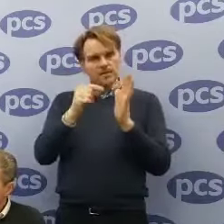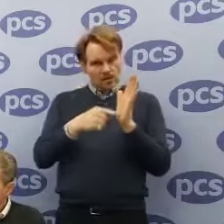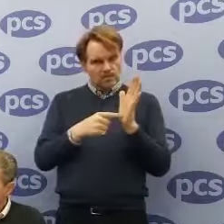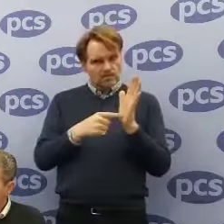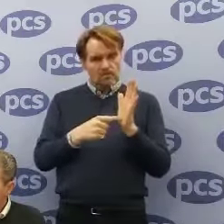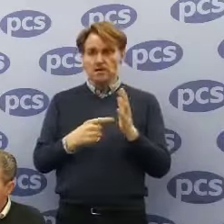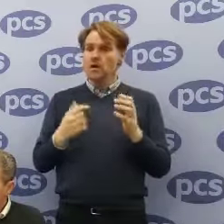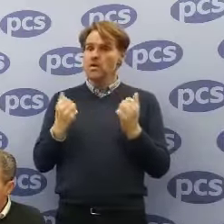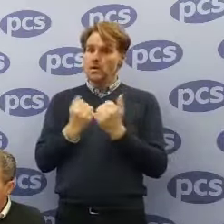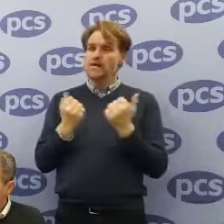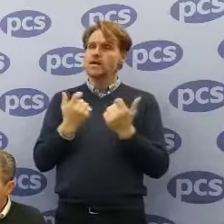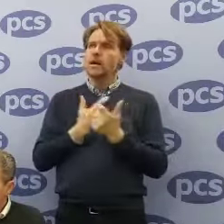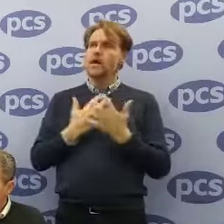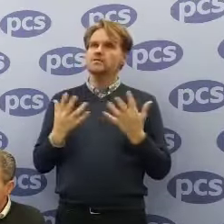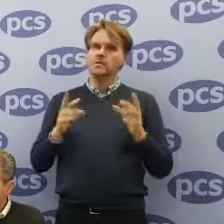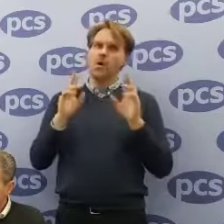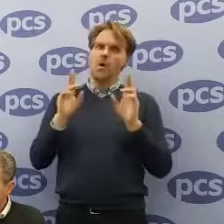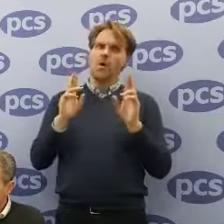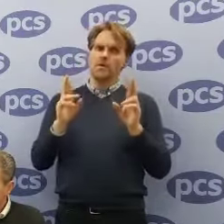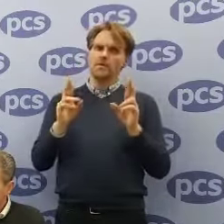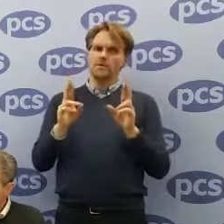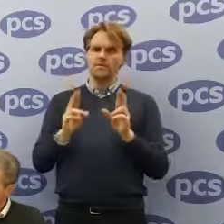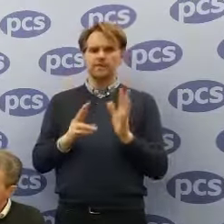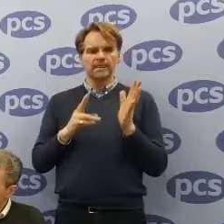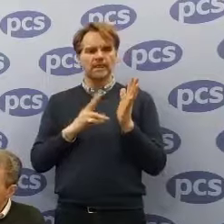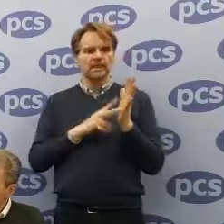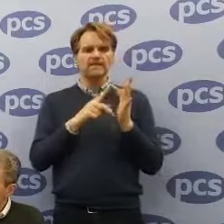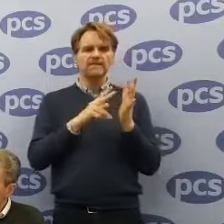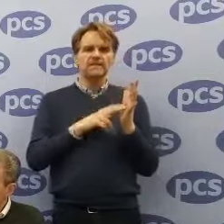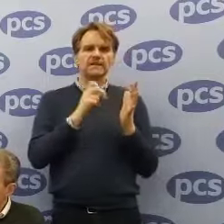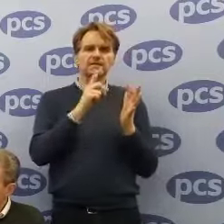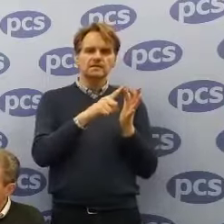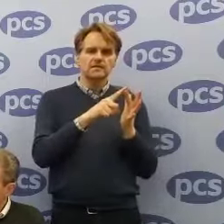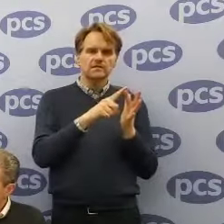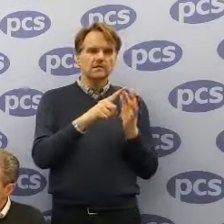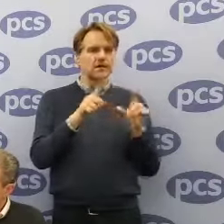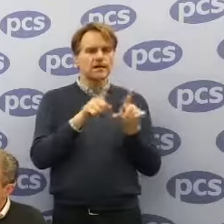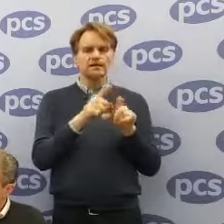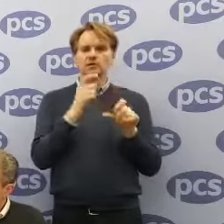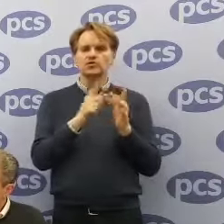around all of this. Both Vince and Dil have said that they would really like to